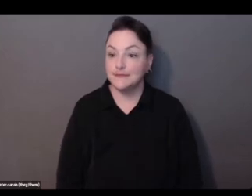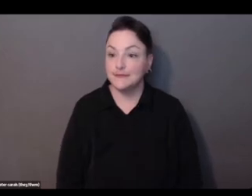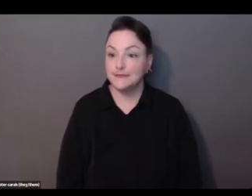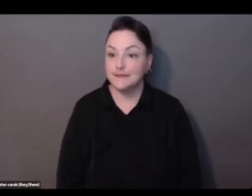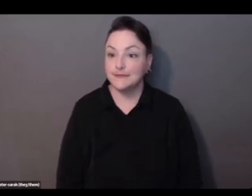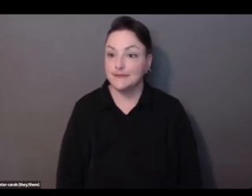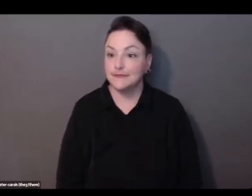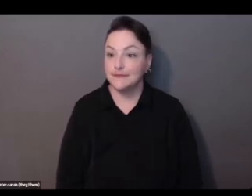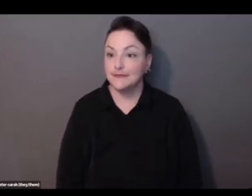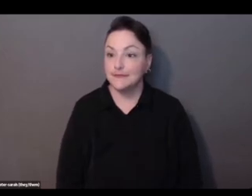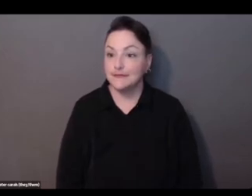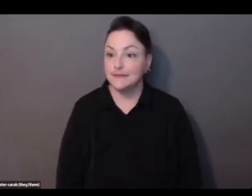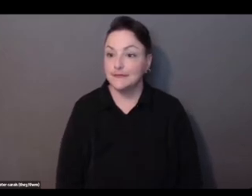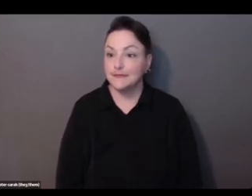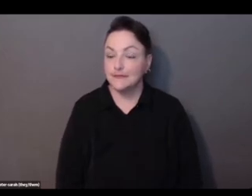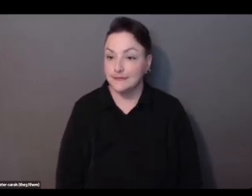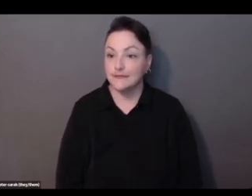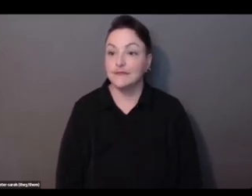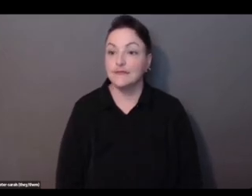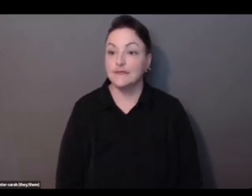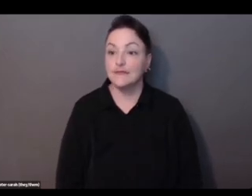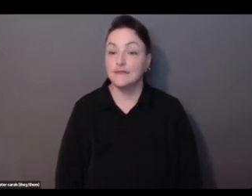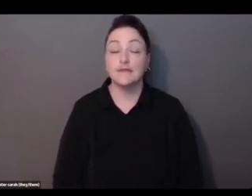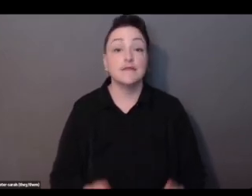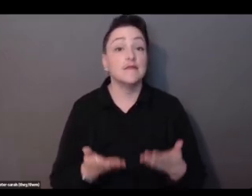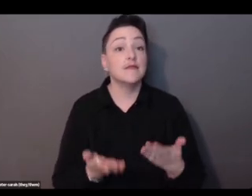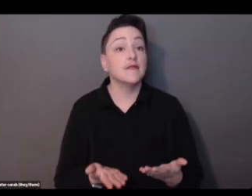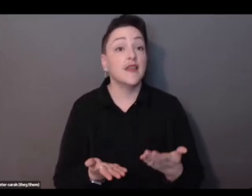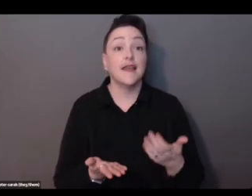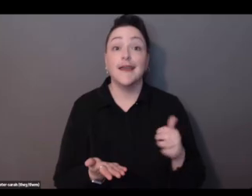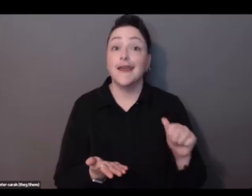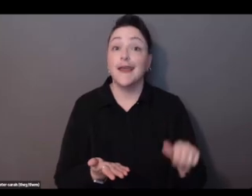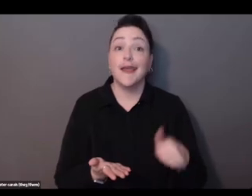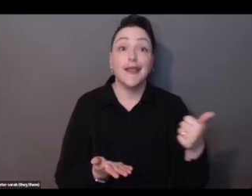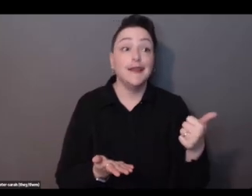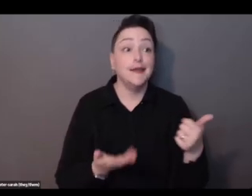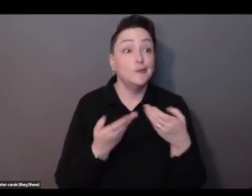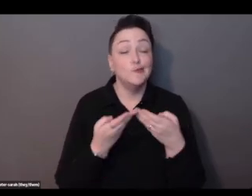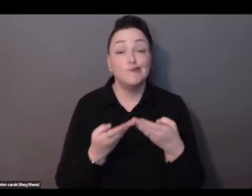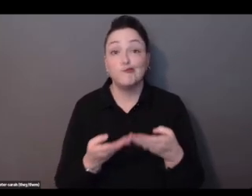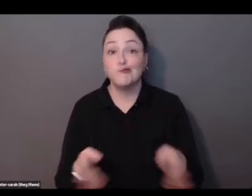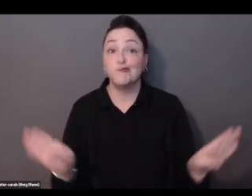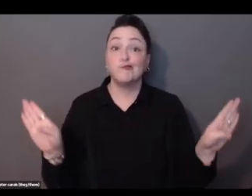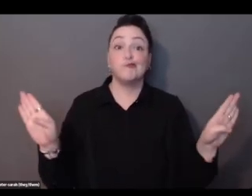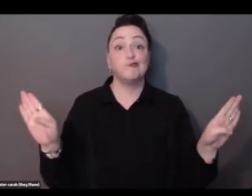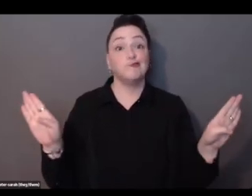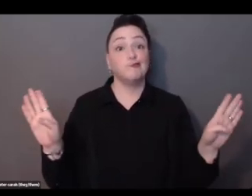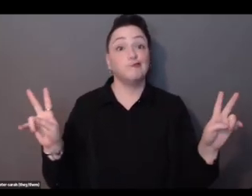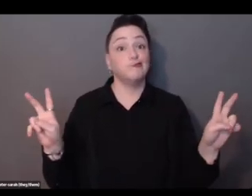Do others have broader questions as well that you want to ask,